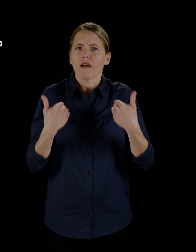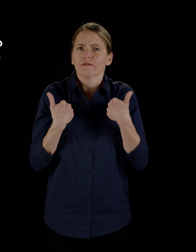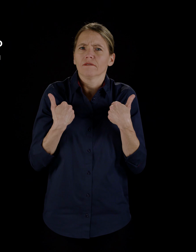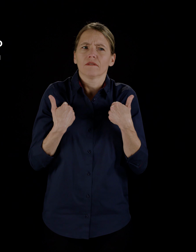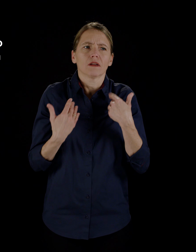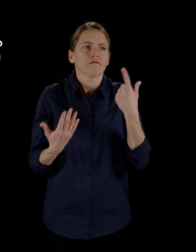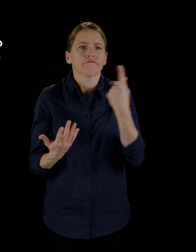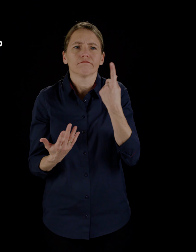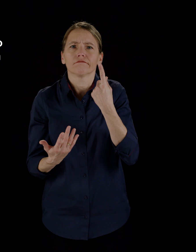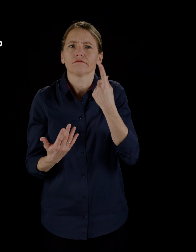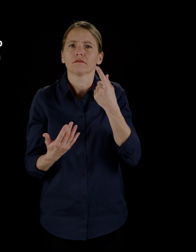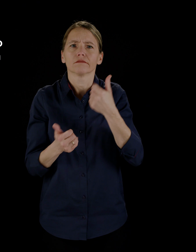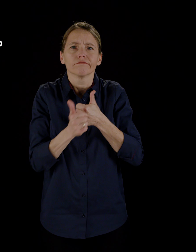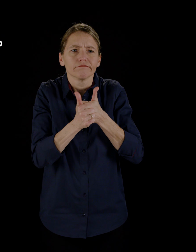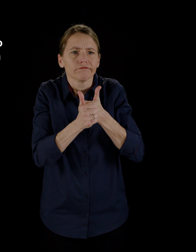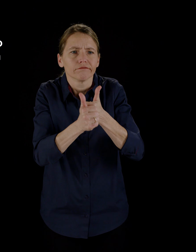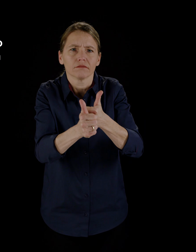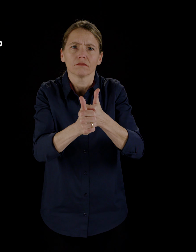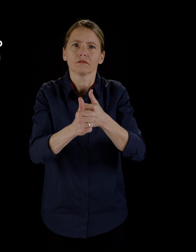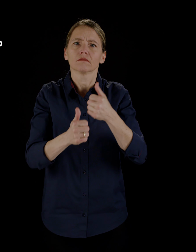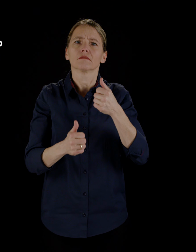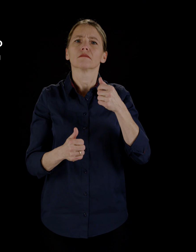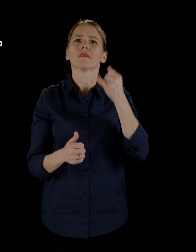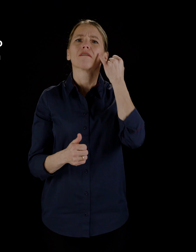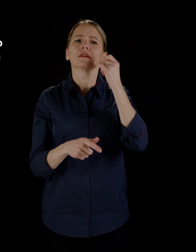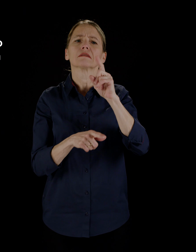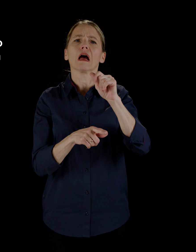Is there a way to track how much data has been used?